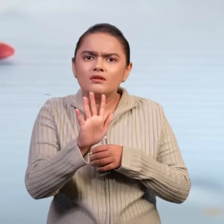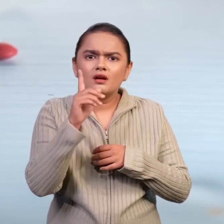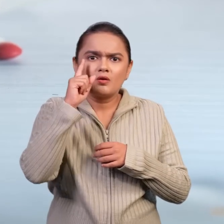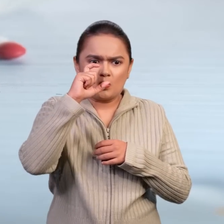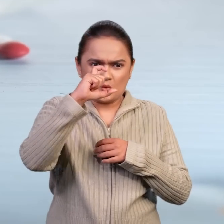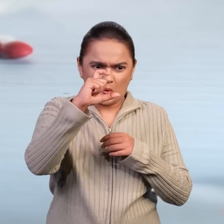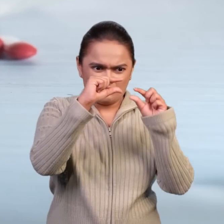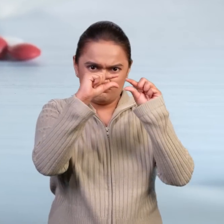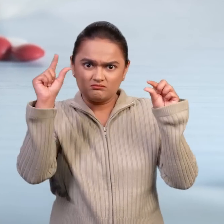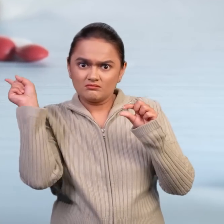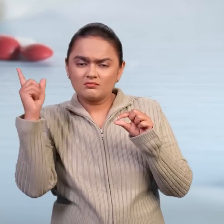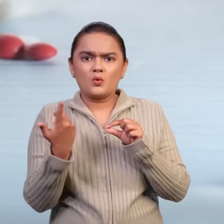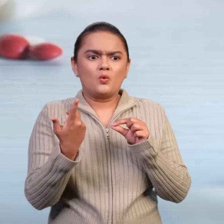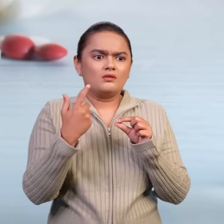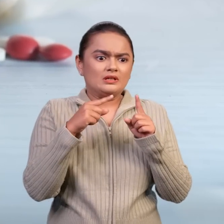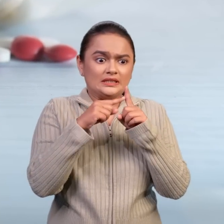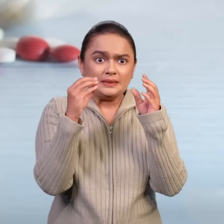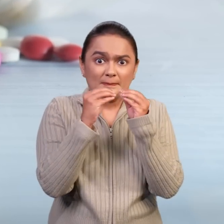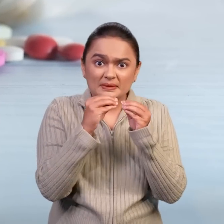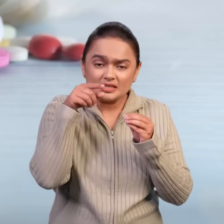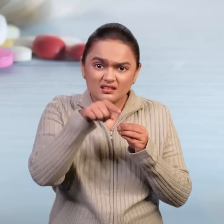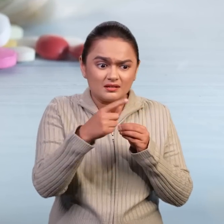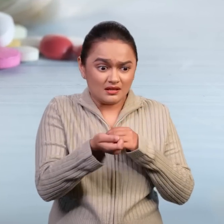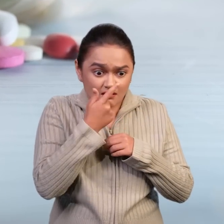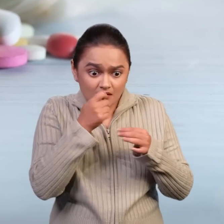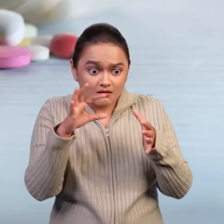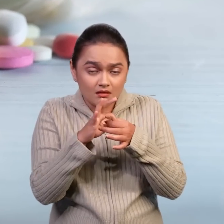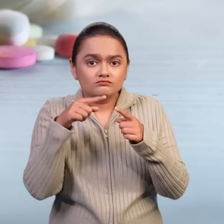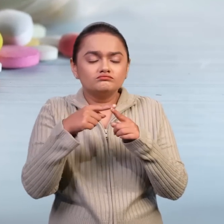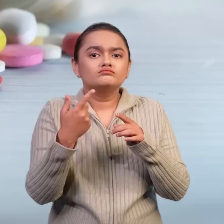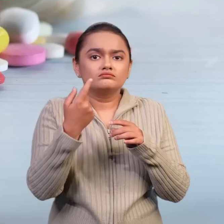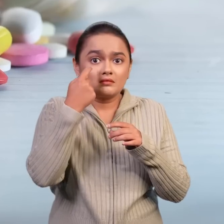Certain drugs like chloroquine or TB medication, can also put you